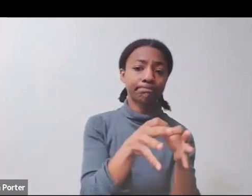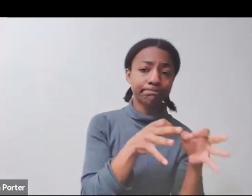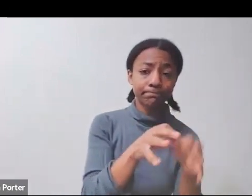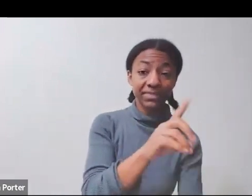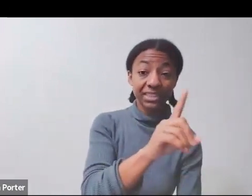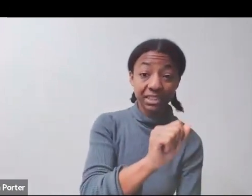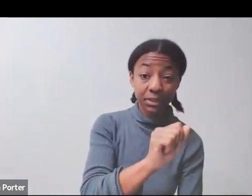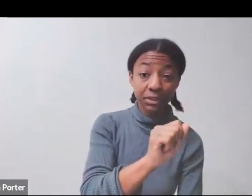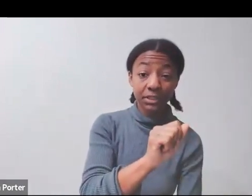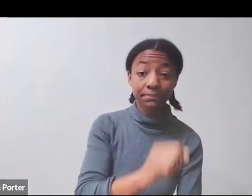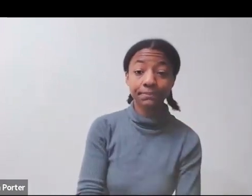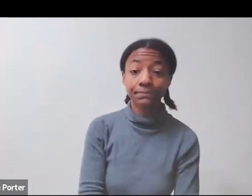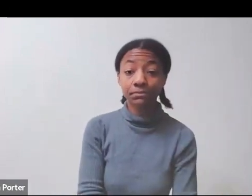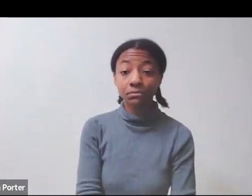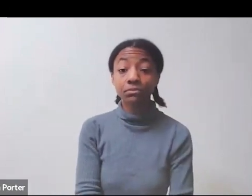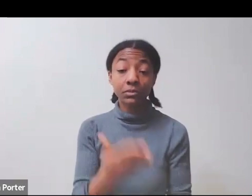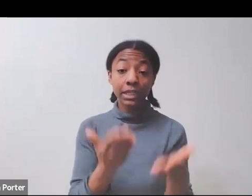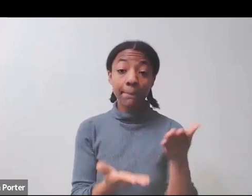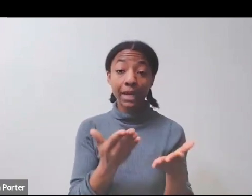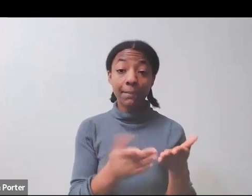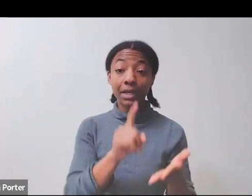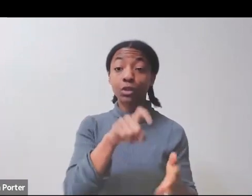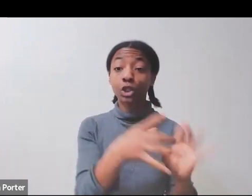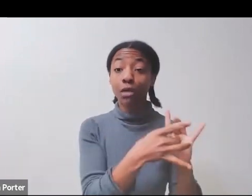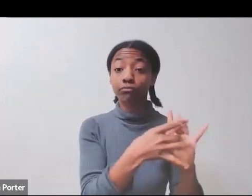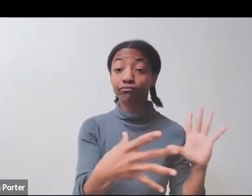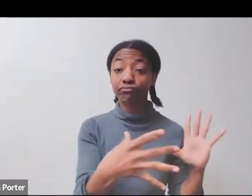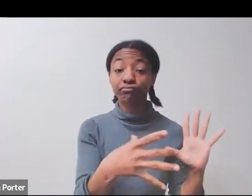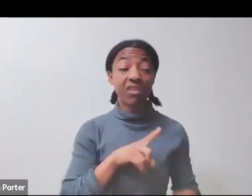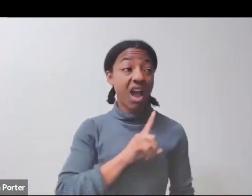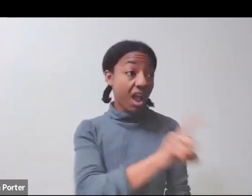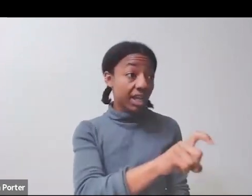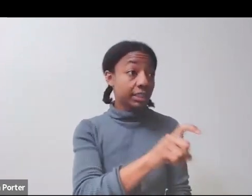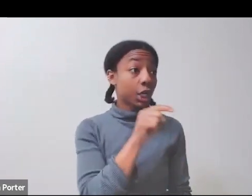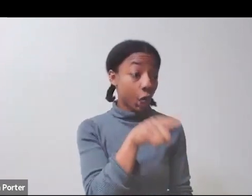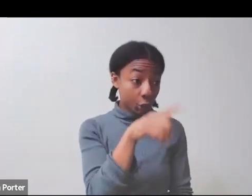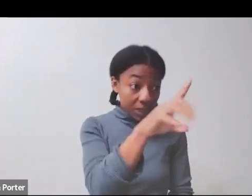yes, no, into those more qualitative questions?